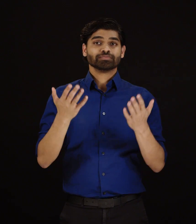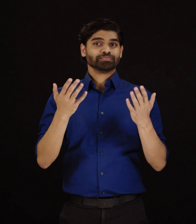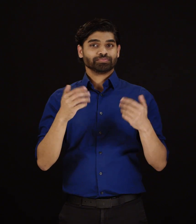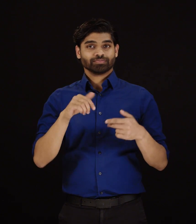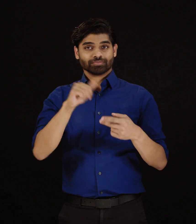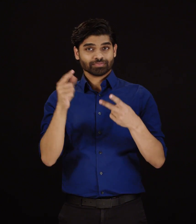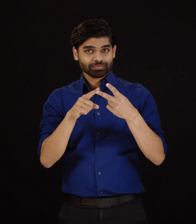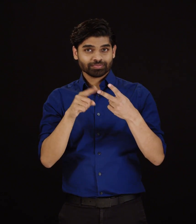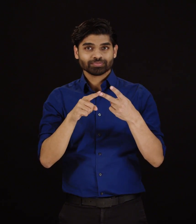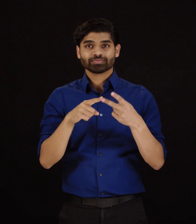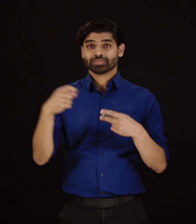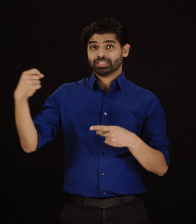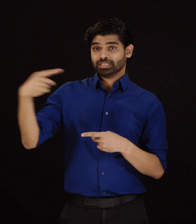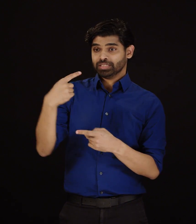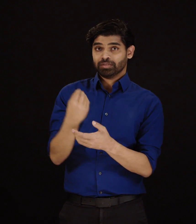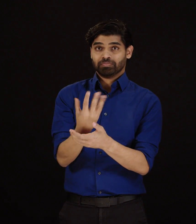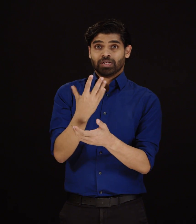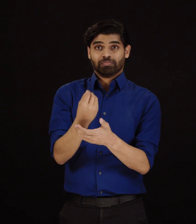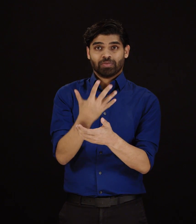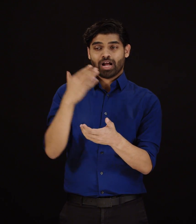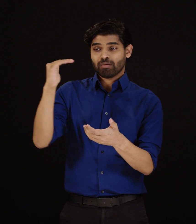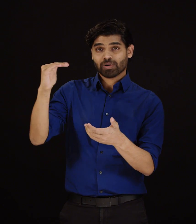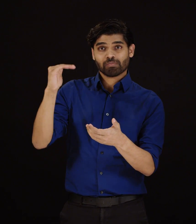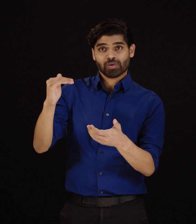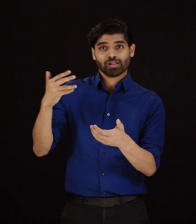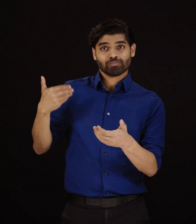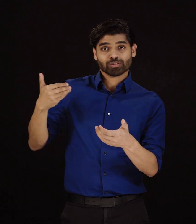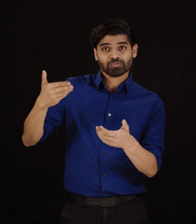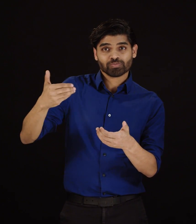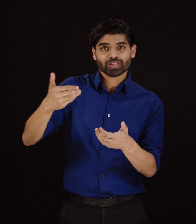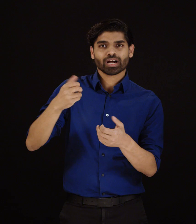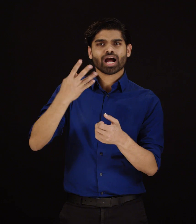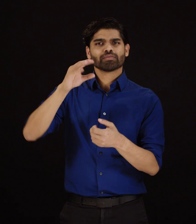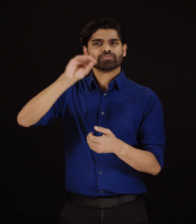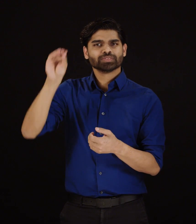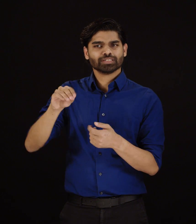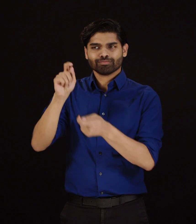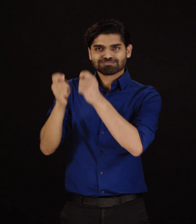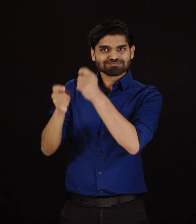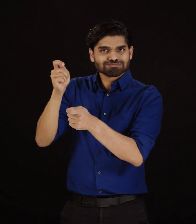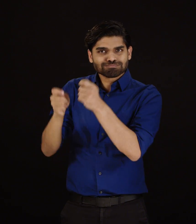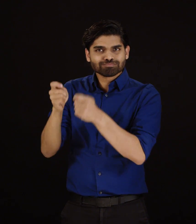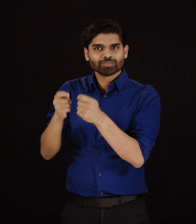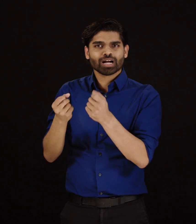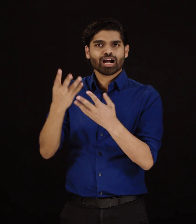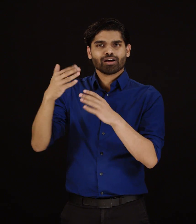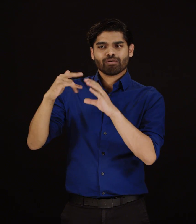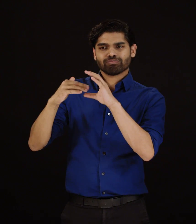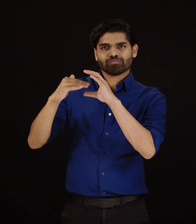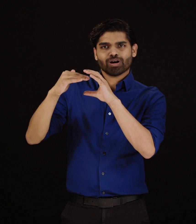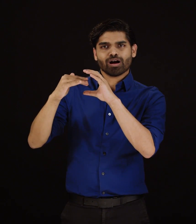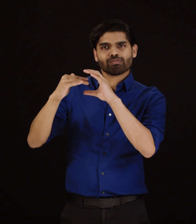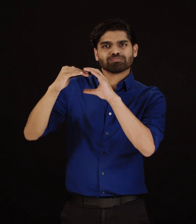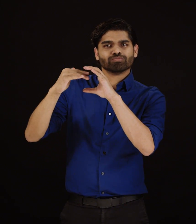monitoring tools. These tools are usually accessed via a wireless service provider’s website, or by downloading